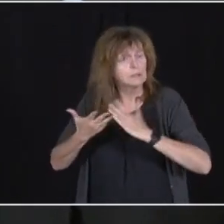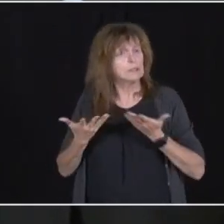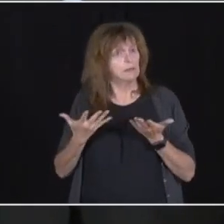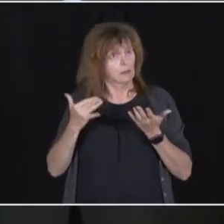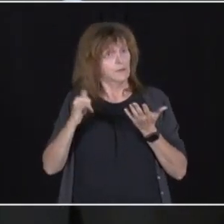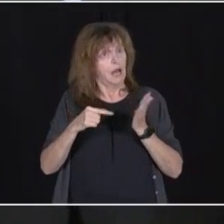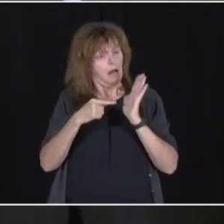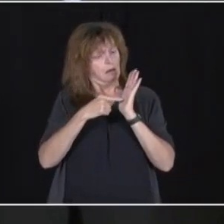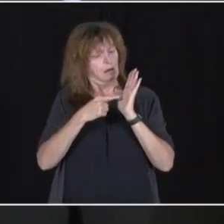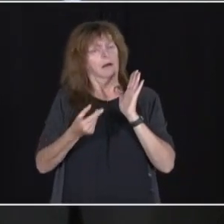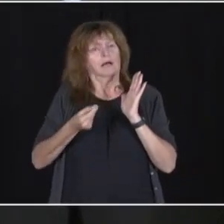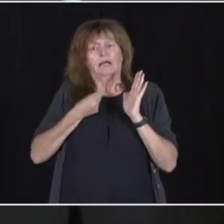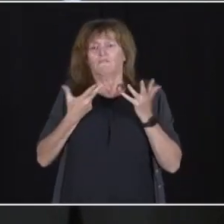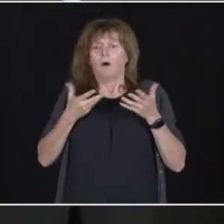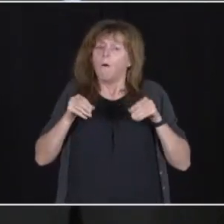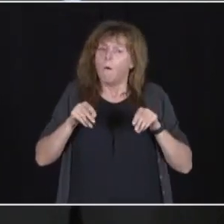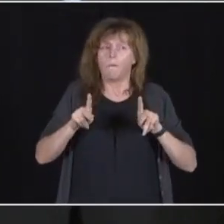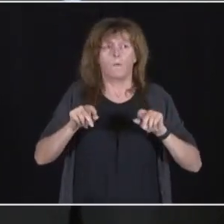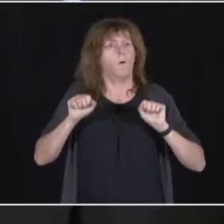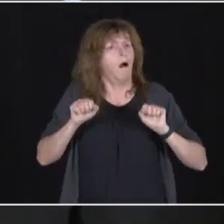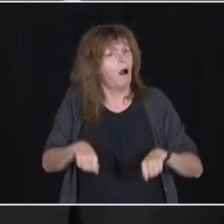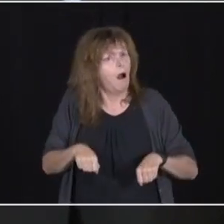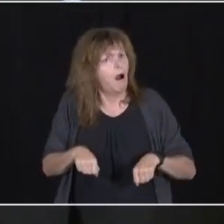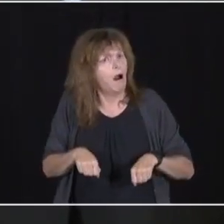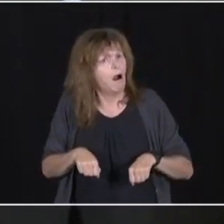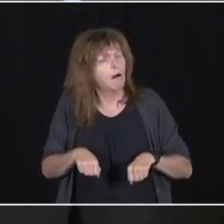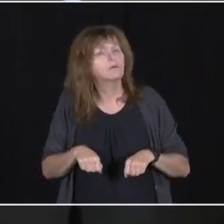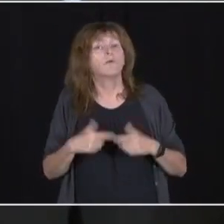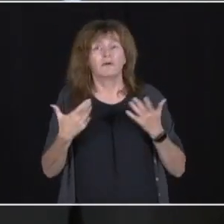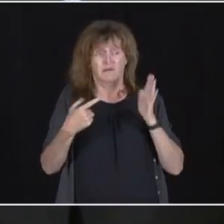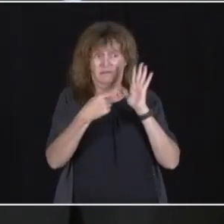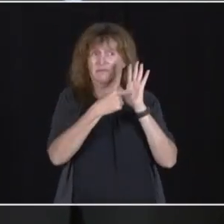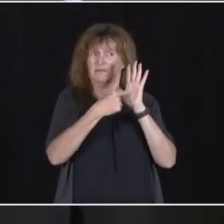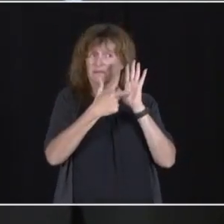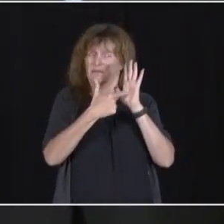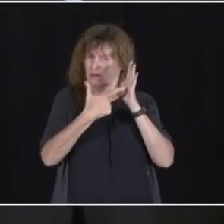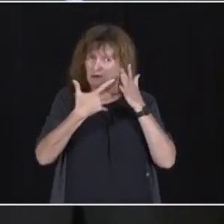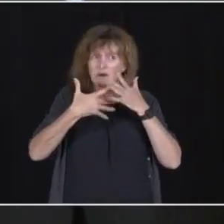Make sure he put the focus on what is required